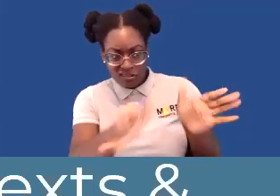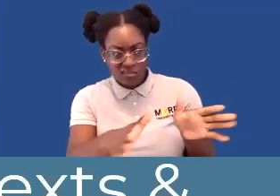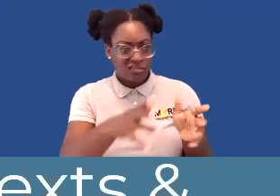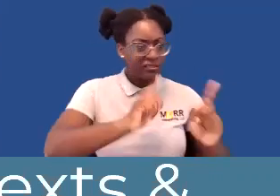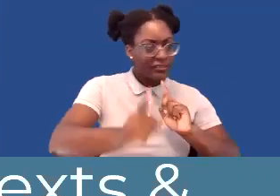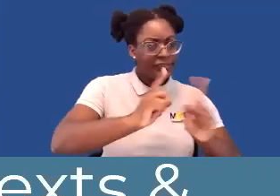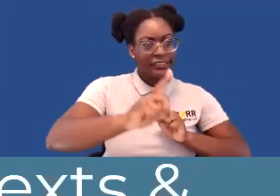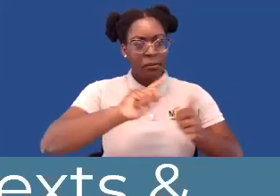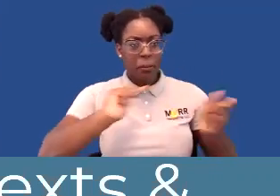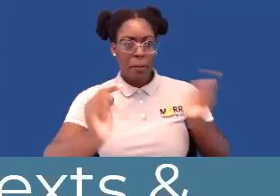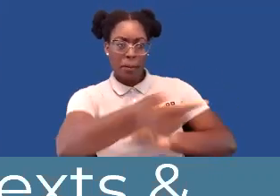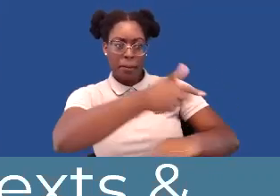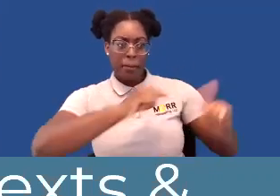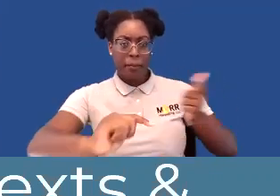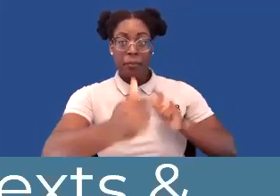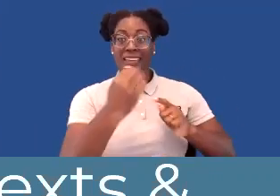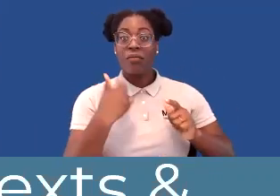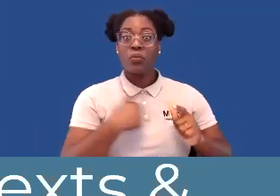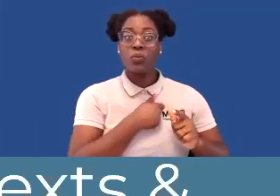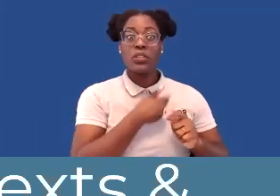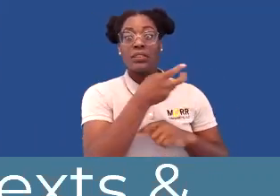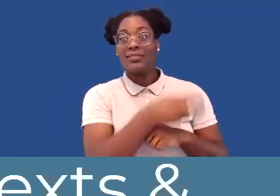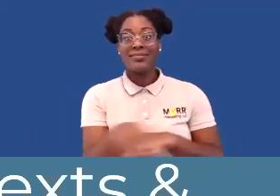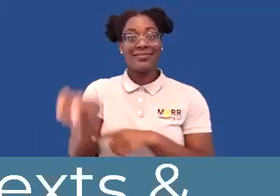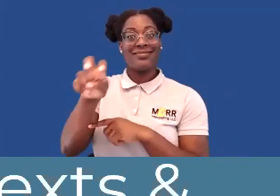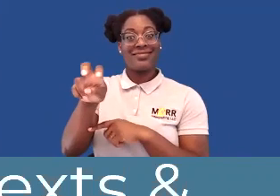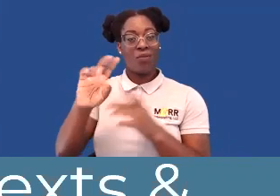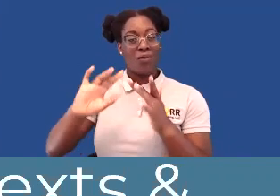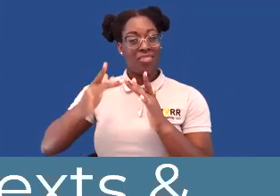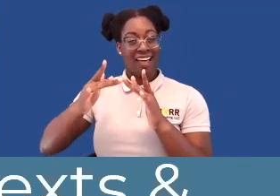And I seem to have prioritized that value above others.